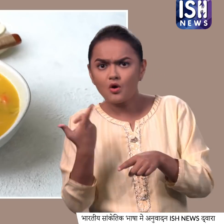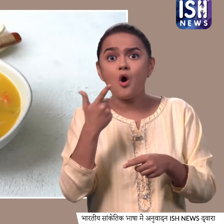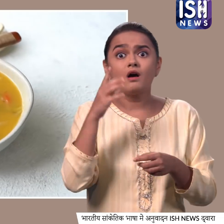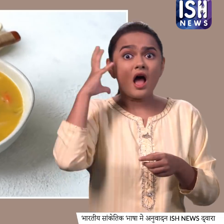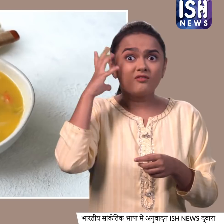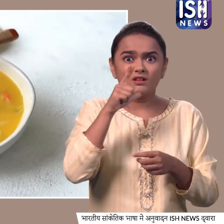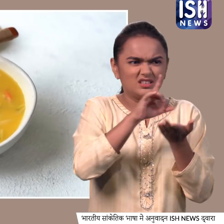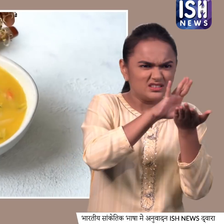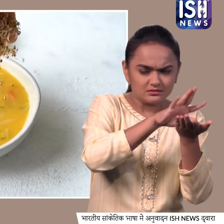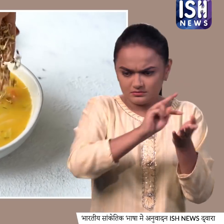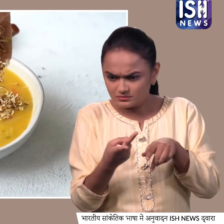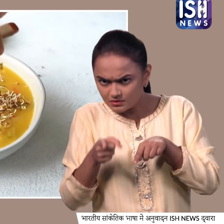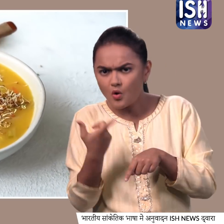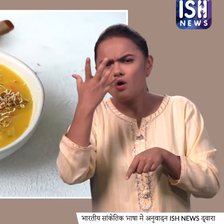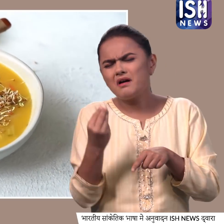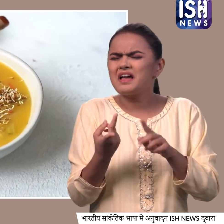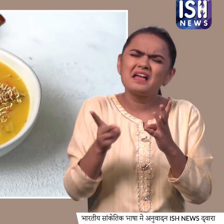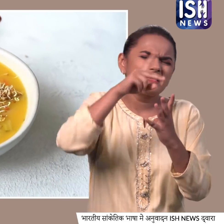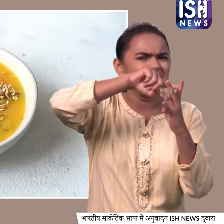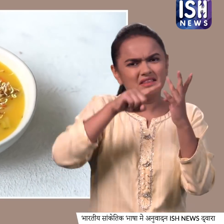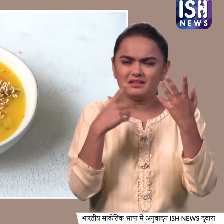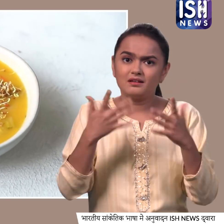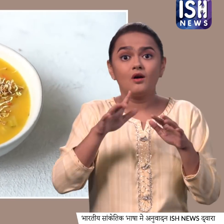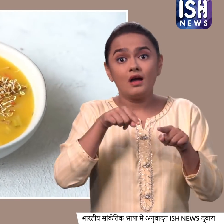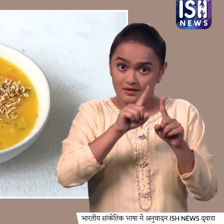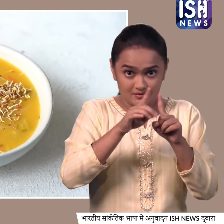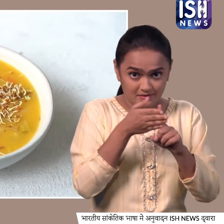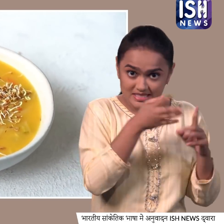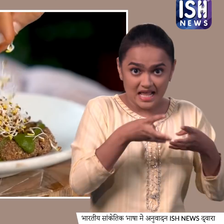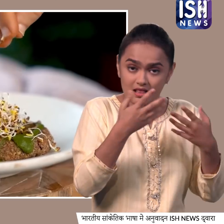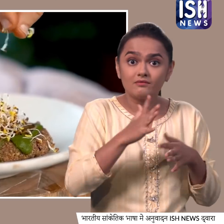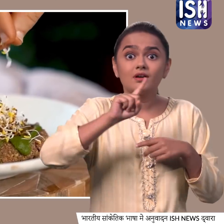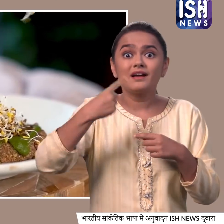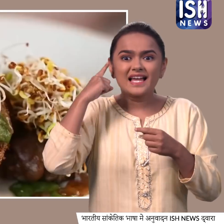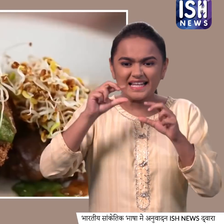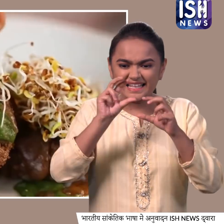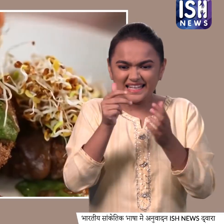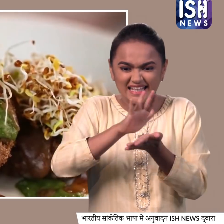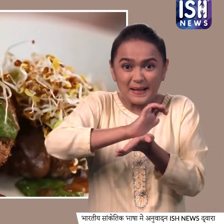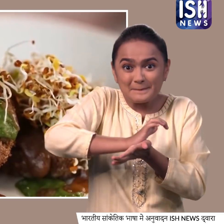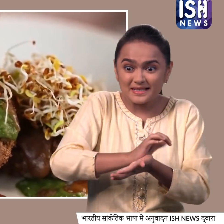Apart from this, you can also add sprouts to your soups Add them to tikkis